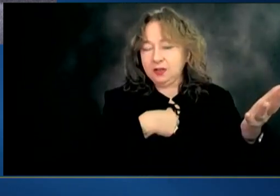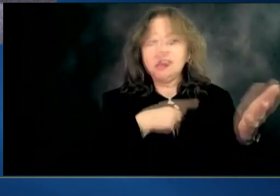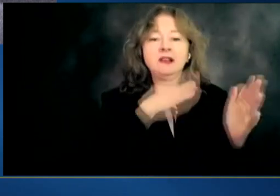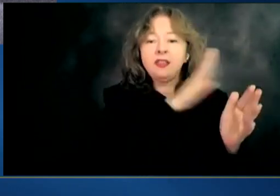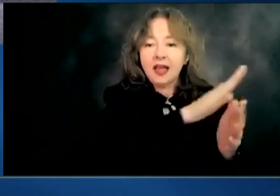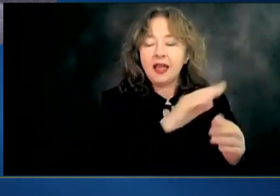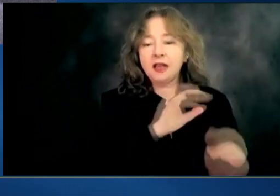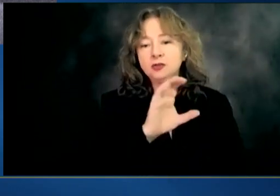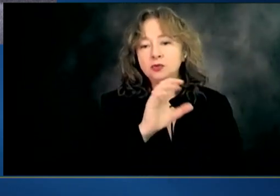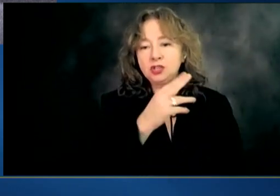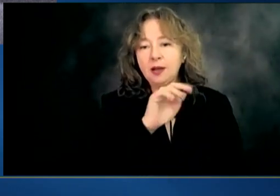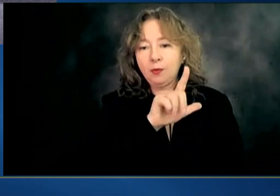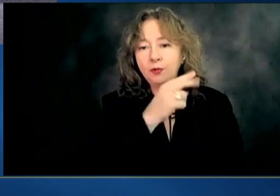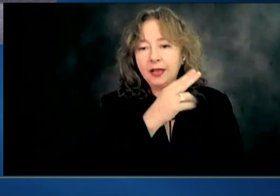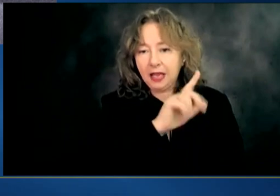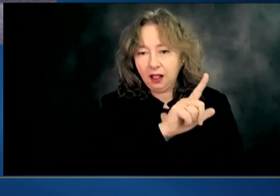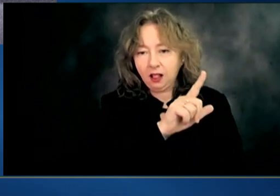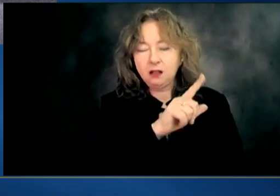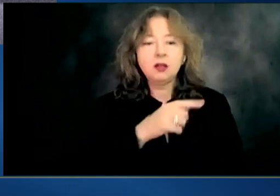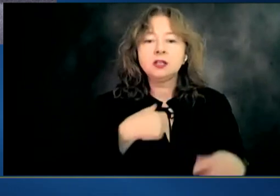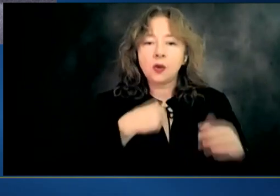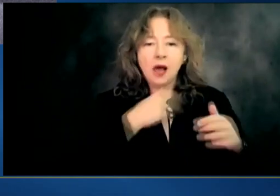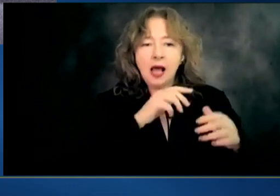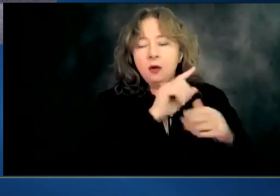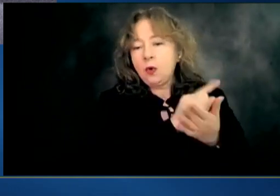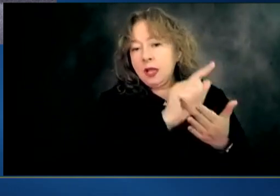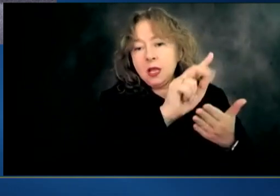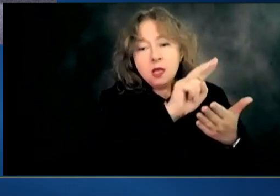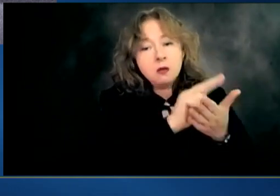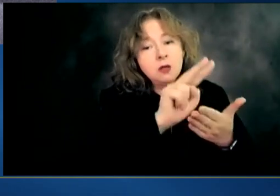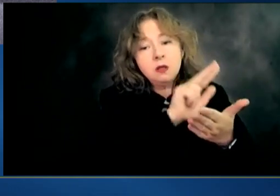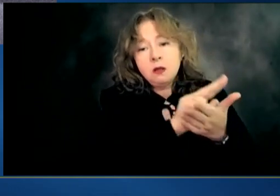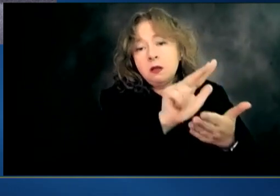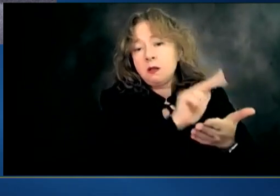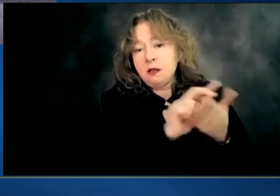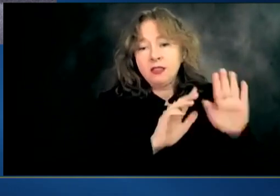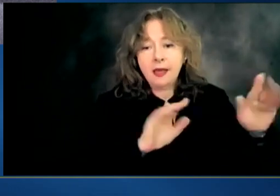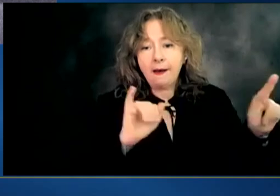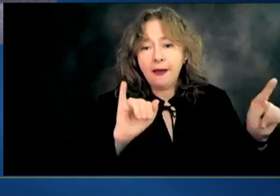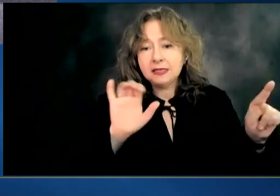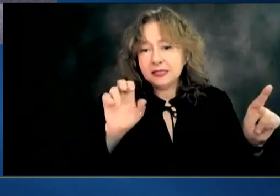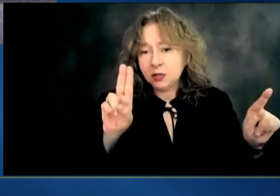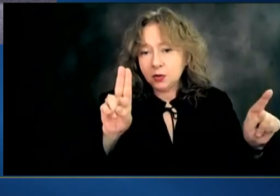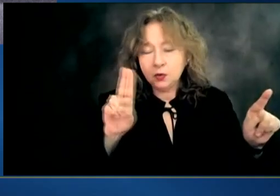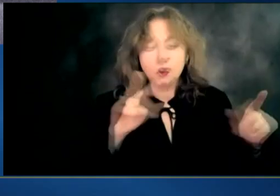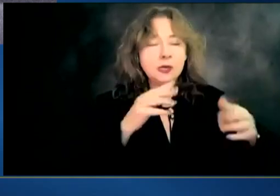acute chest syndrome. And it was at that time that I was able to meet Dr. Gene Orringer. Gene